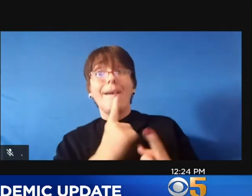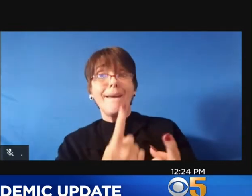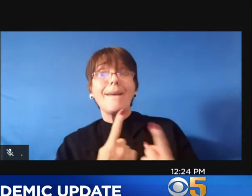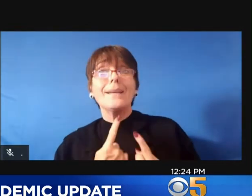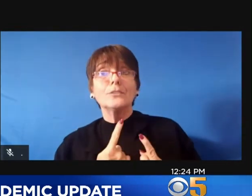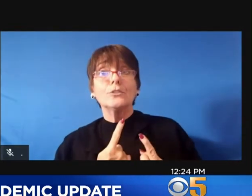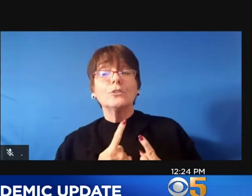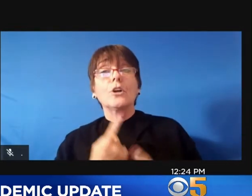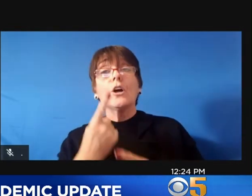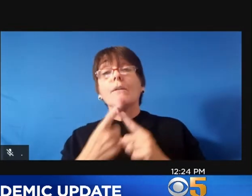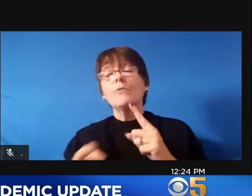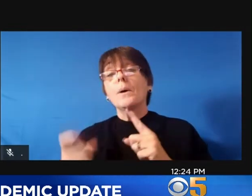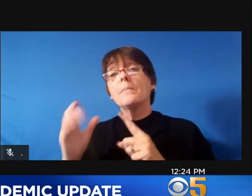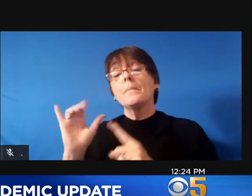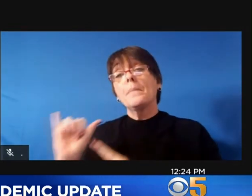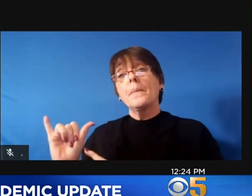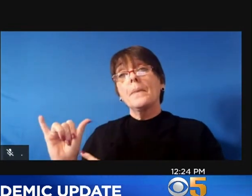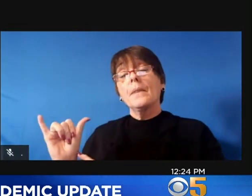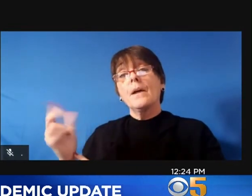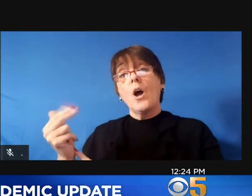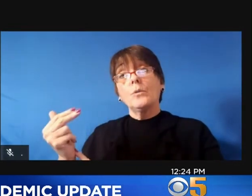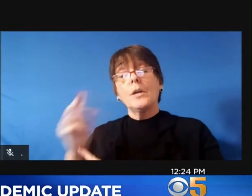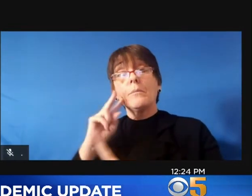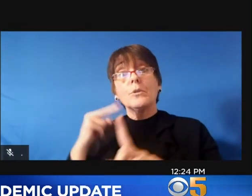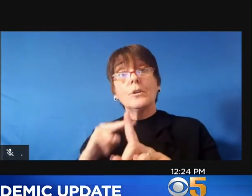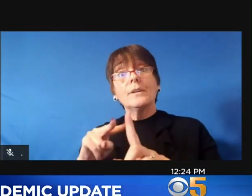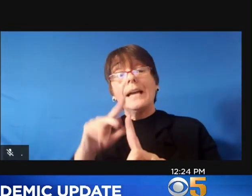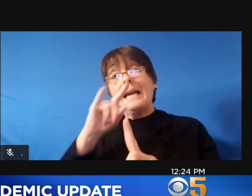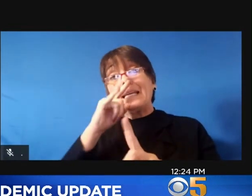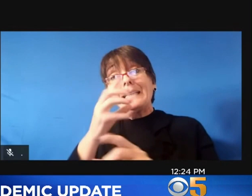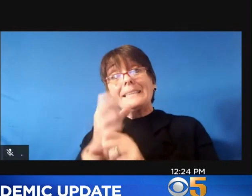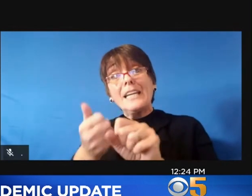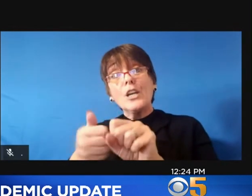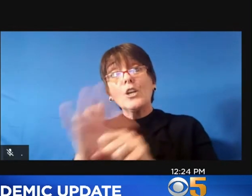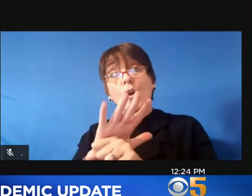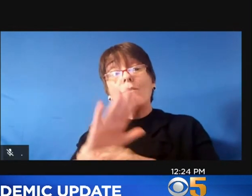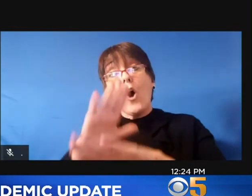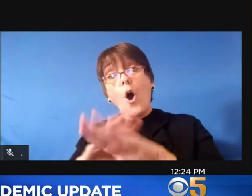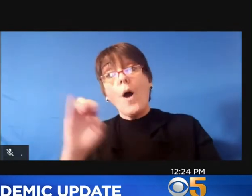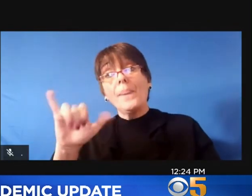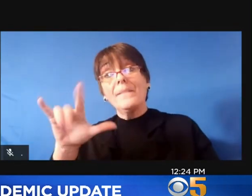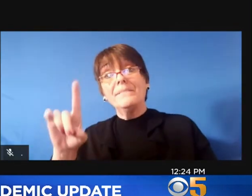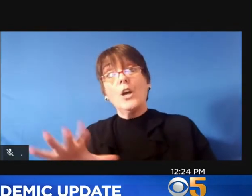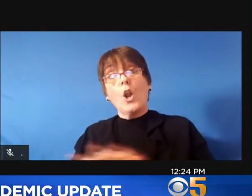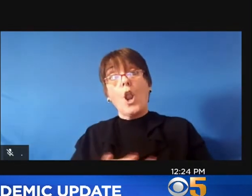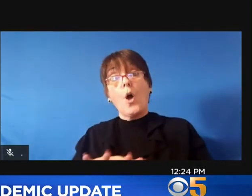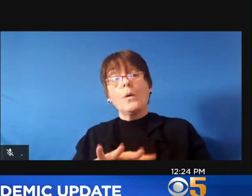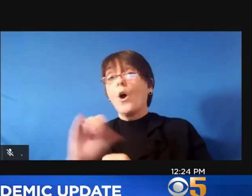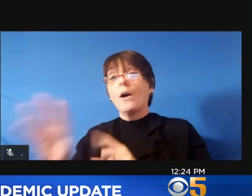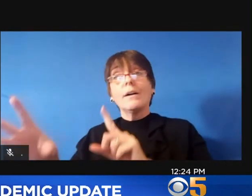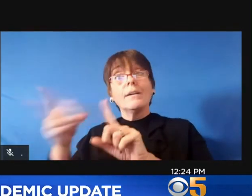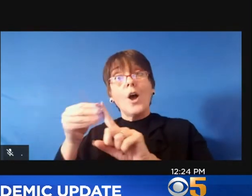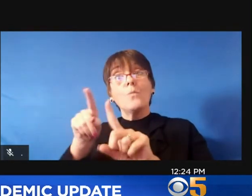MAILS FROM PARENTS AND COACHES. CAN YOU TELL US WHEN THEY WILL GET ANSWERS.